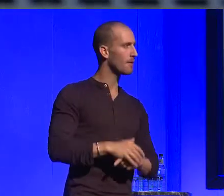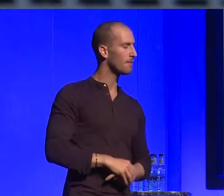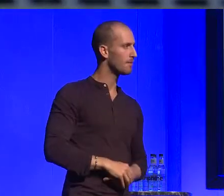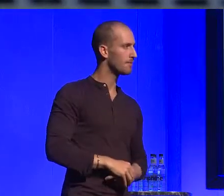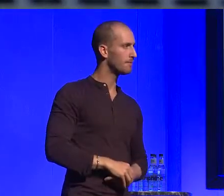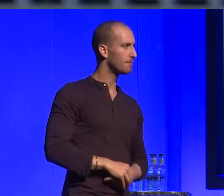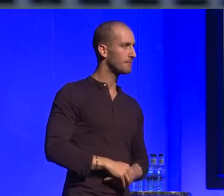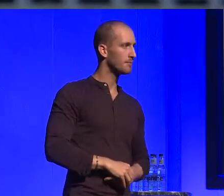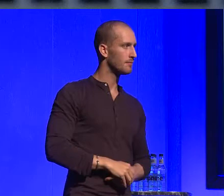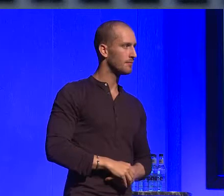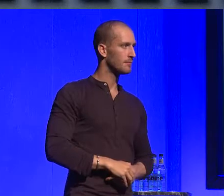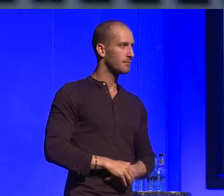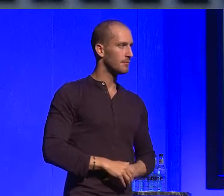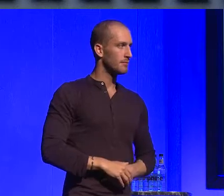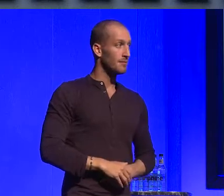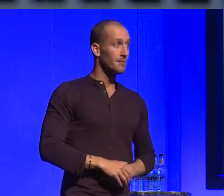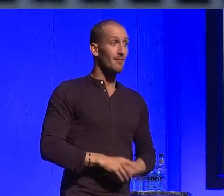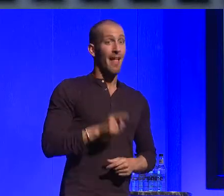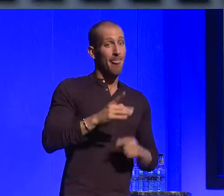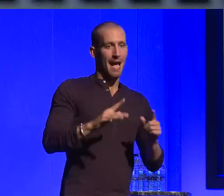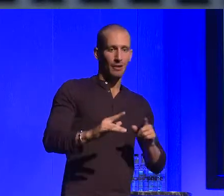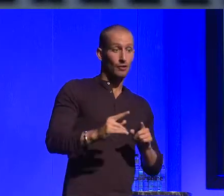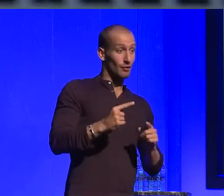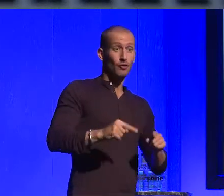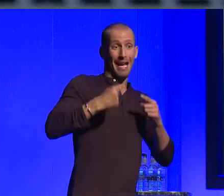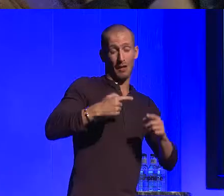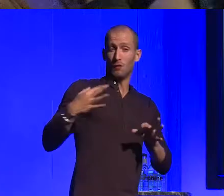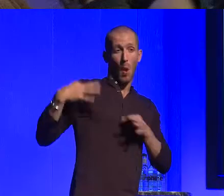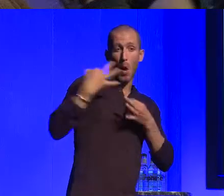That was the challenge that we have not still met. So that came across really clearly.